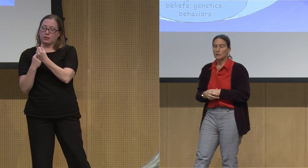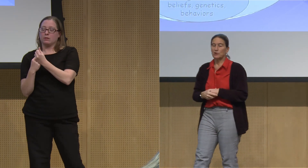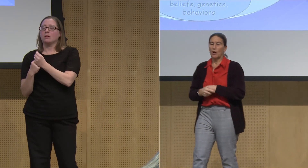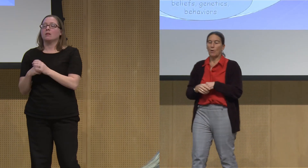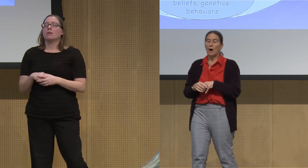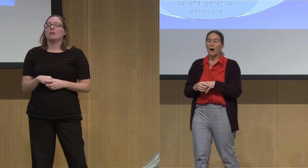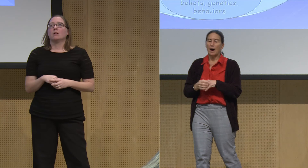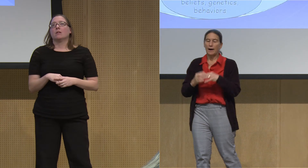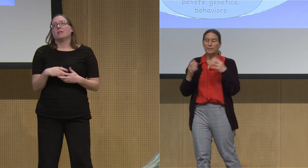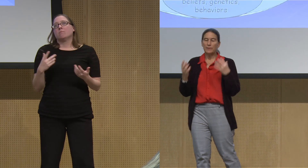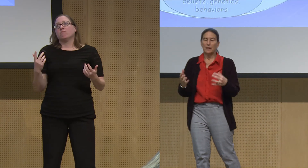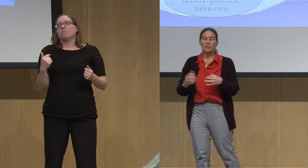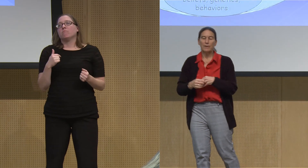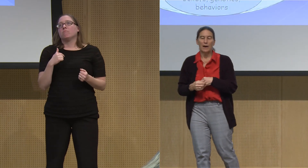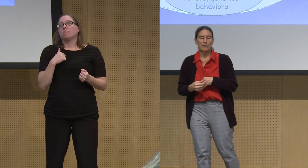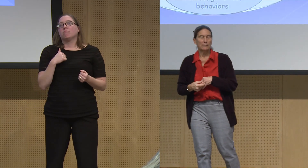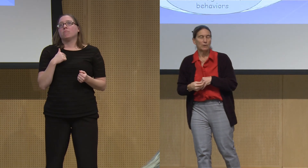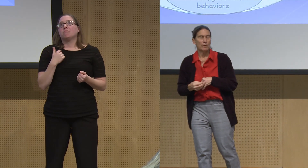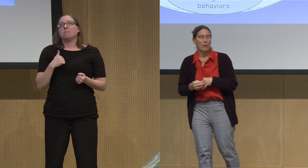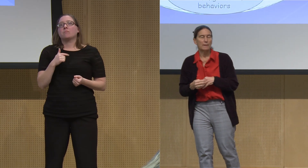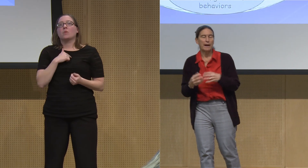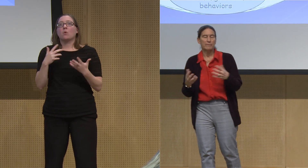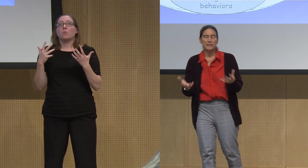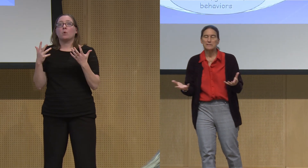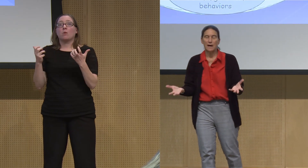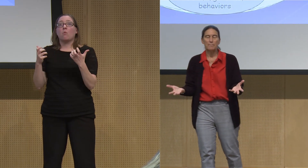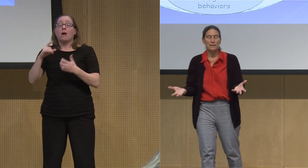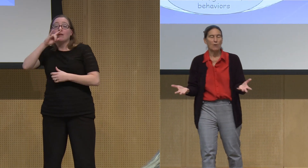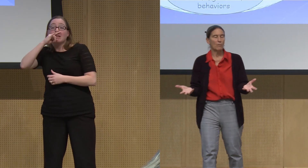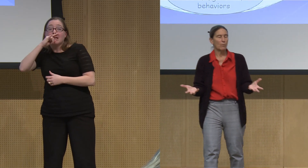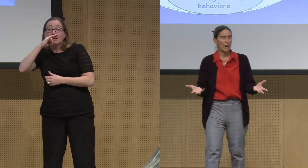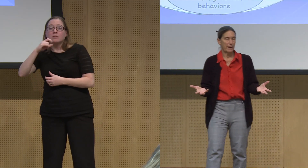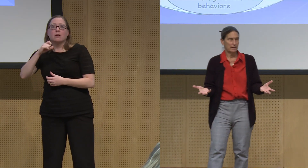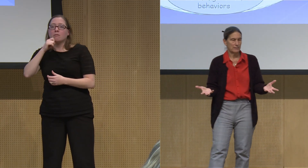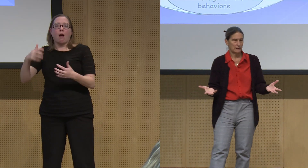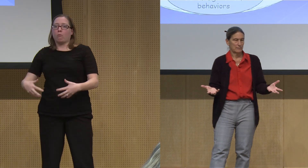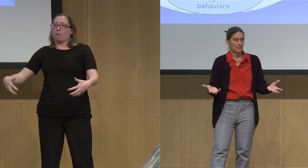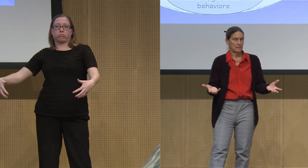SO I THINK THAT WE WANT TO HAVE KIDS NOT BE OVERWEIGHT,